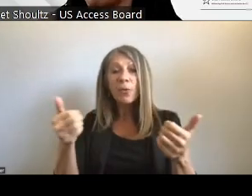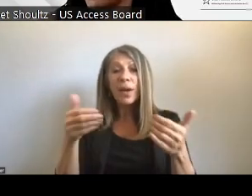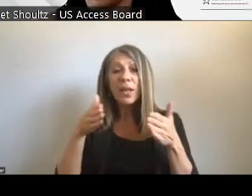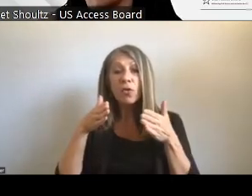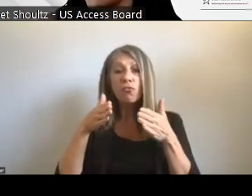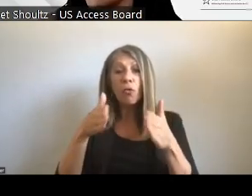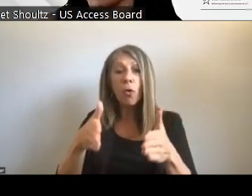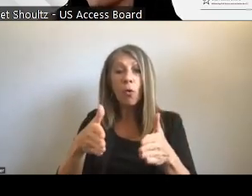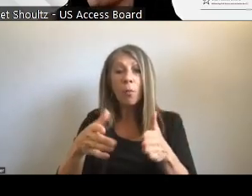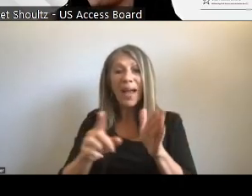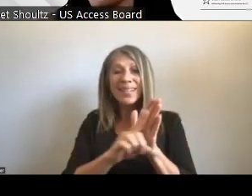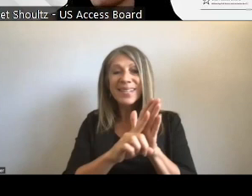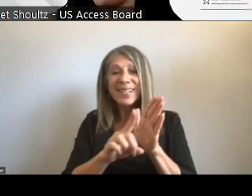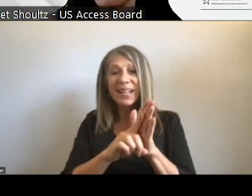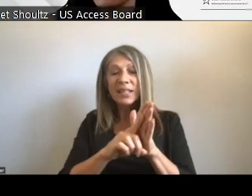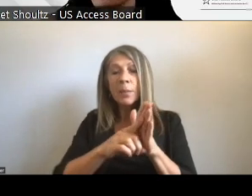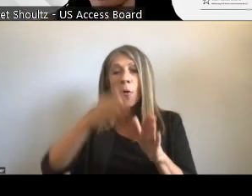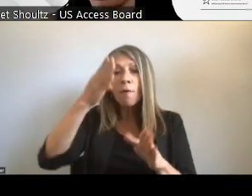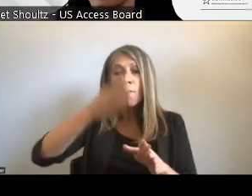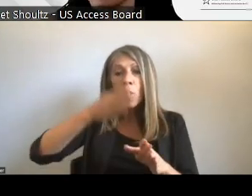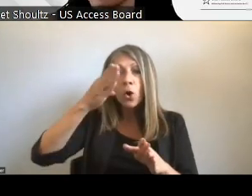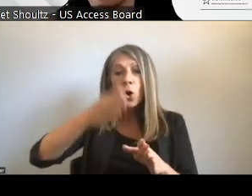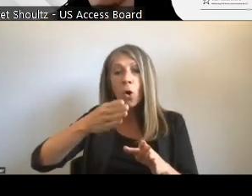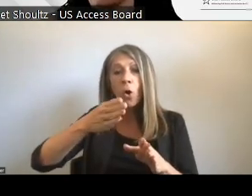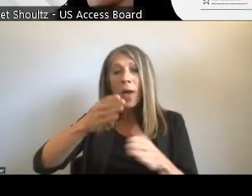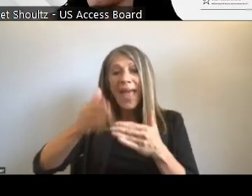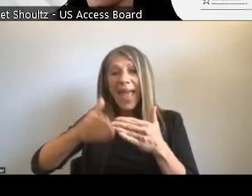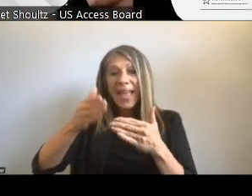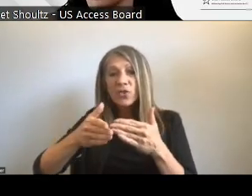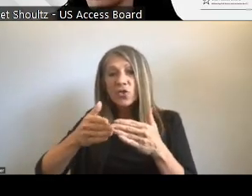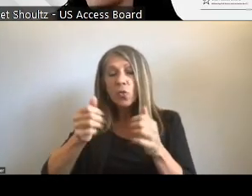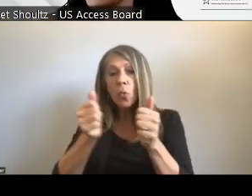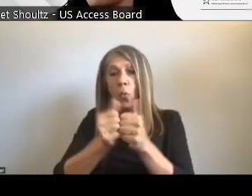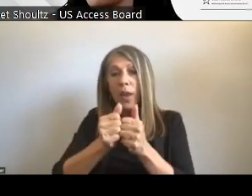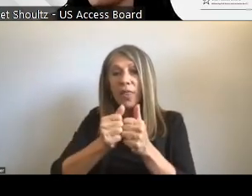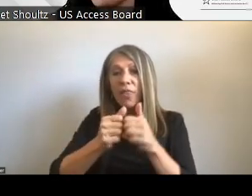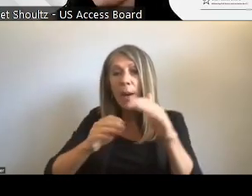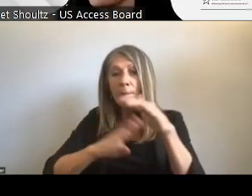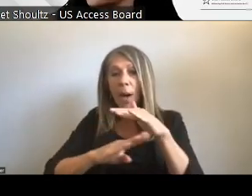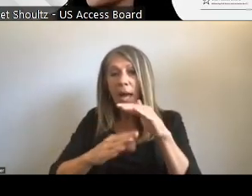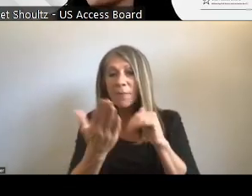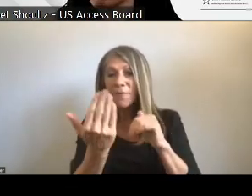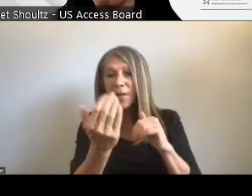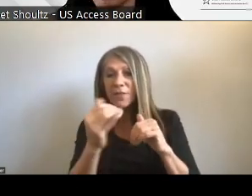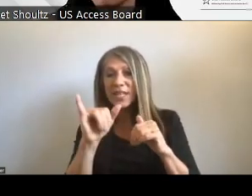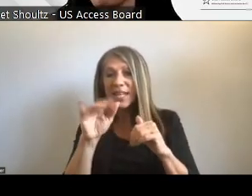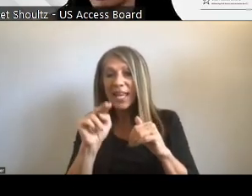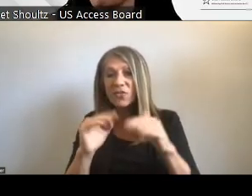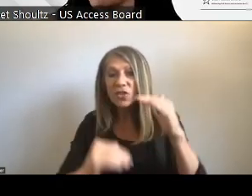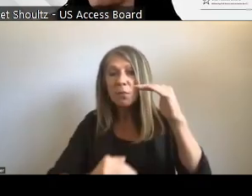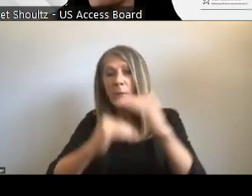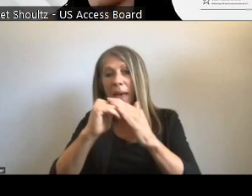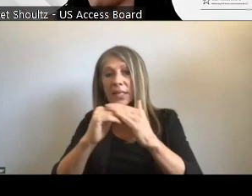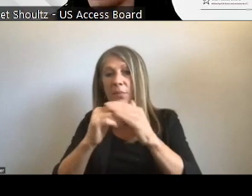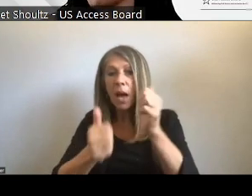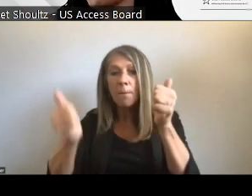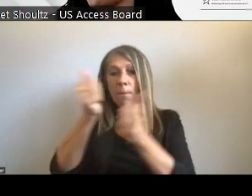by a detectable vertical edge treatment with a bottom edge 15 inches maximum above the pedestrian